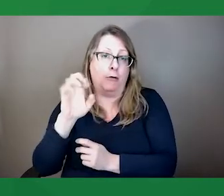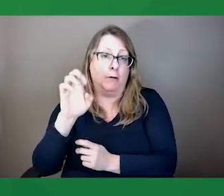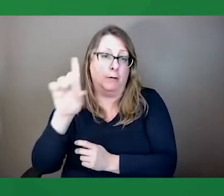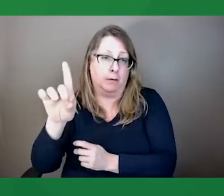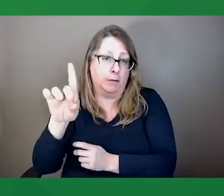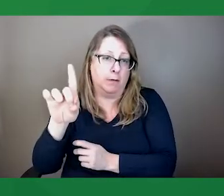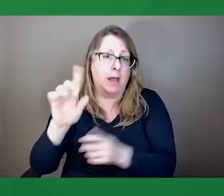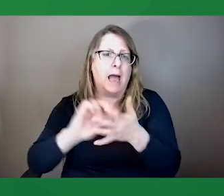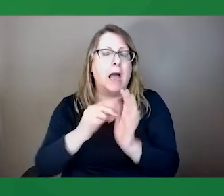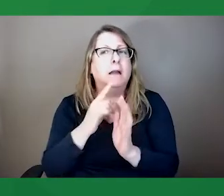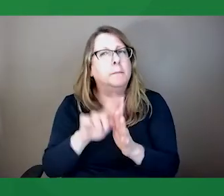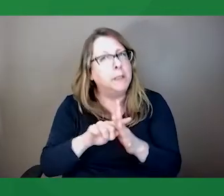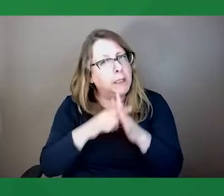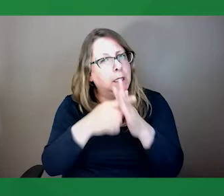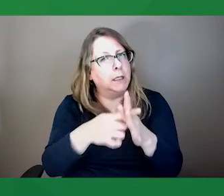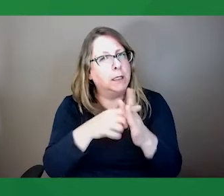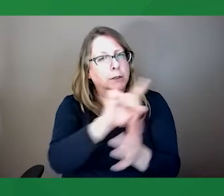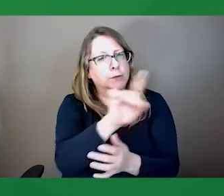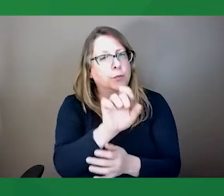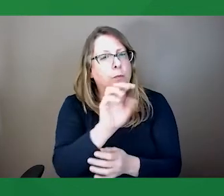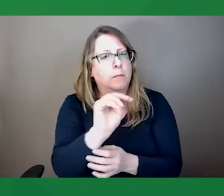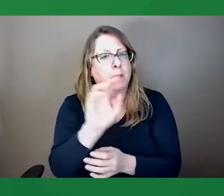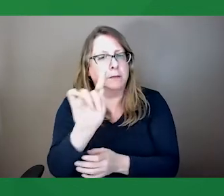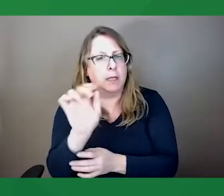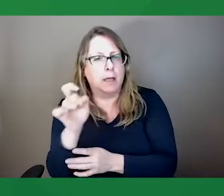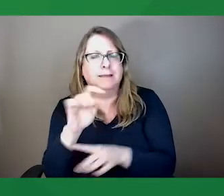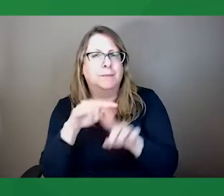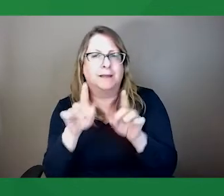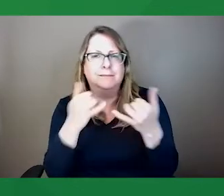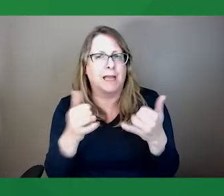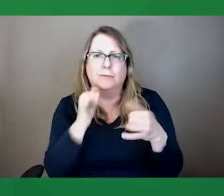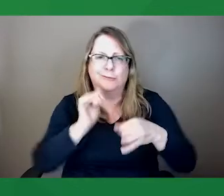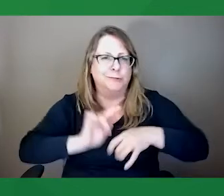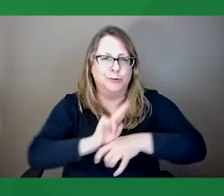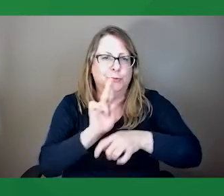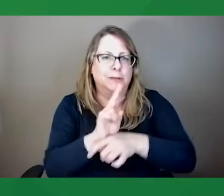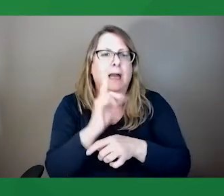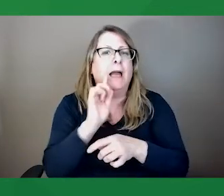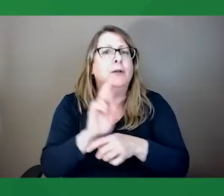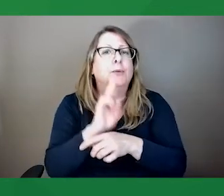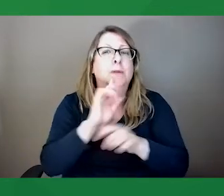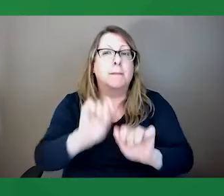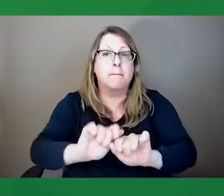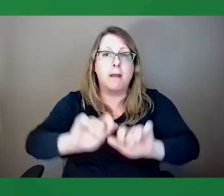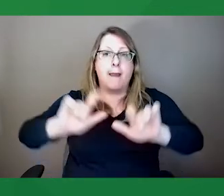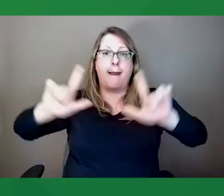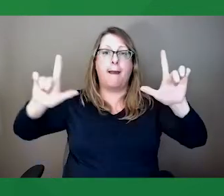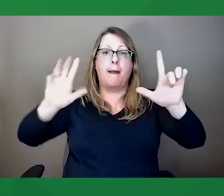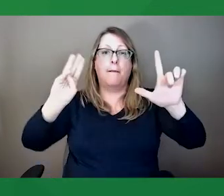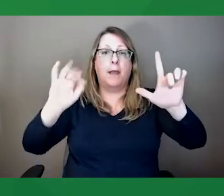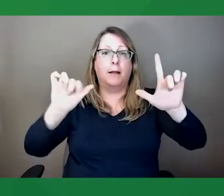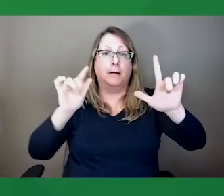I actually use the magnification from Windows or even from a Mac. So if you ever want to play with it,